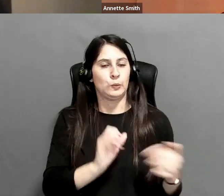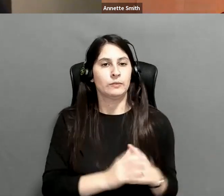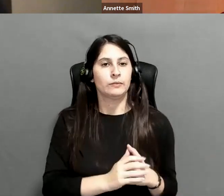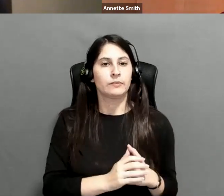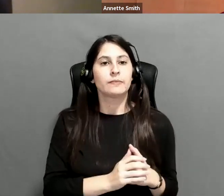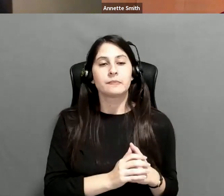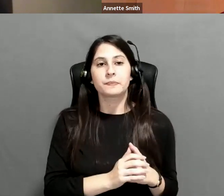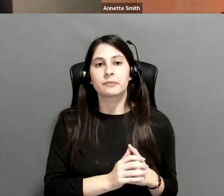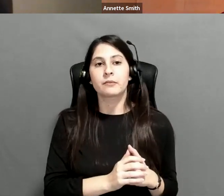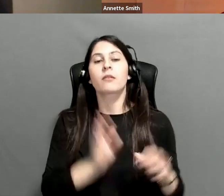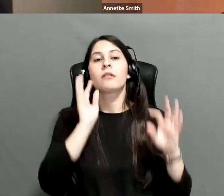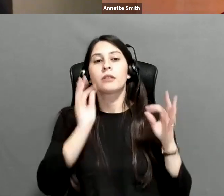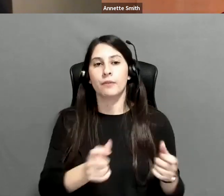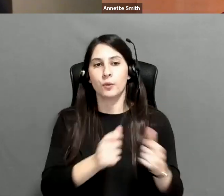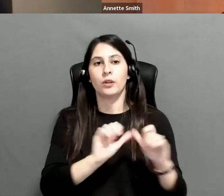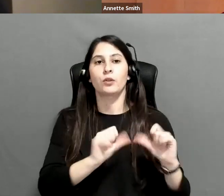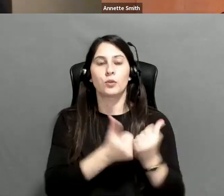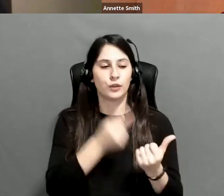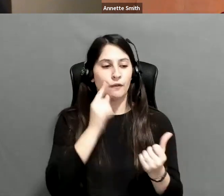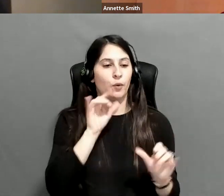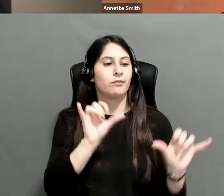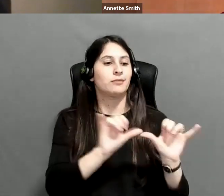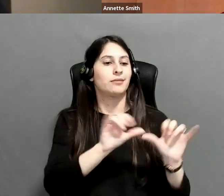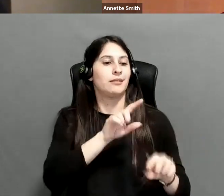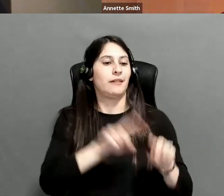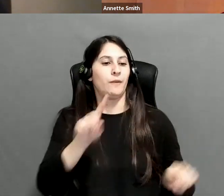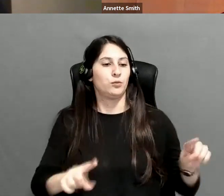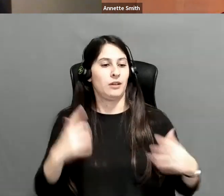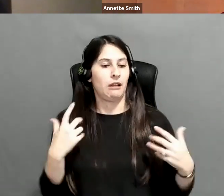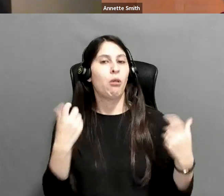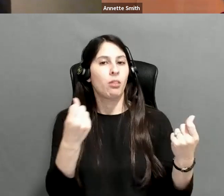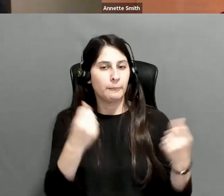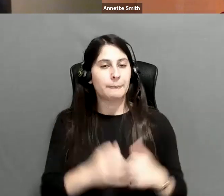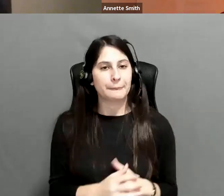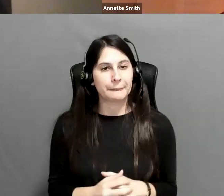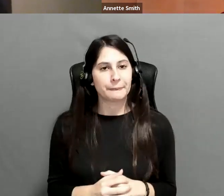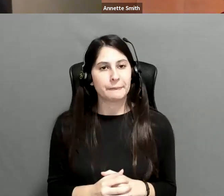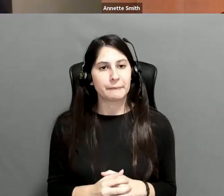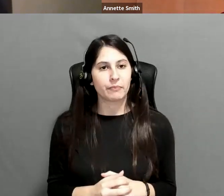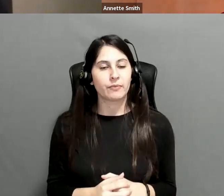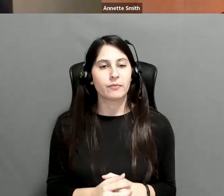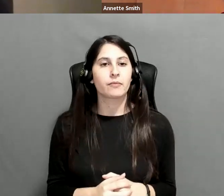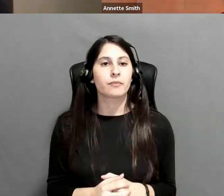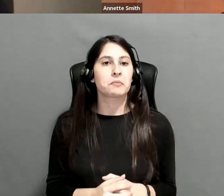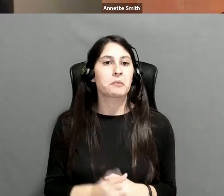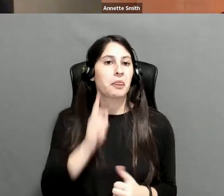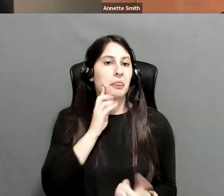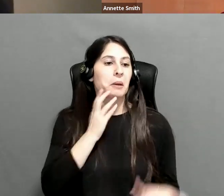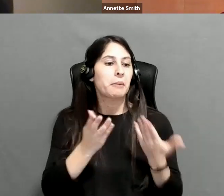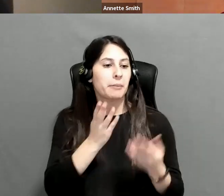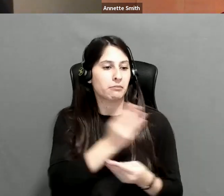disorders is another good resource. And then definitely the association for size diversity and health.